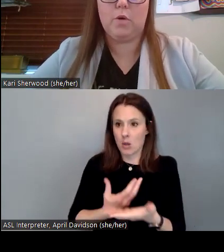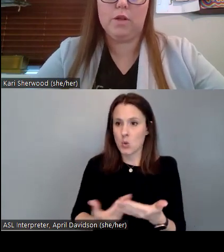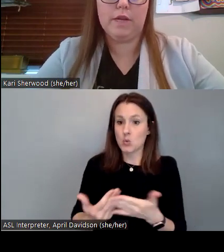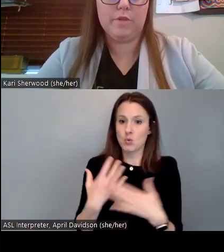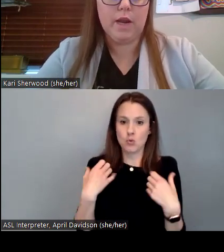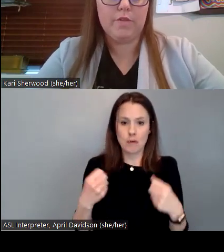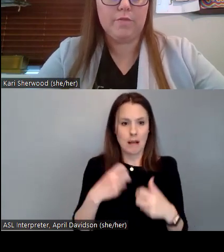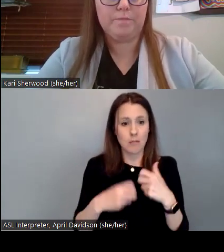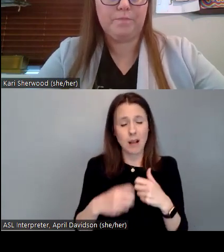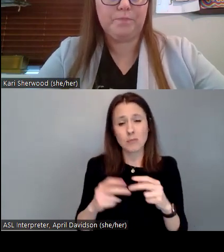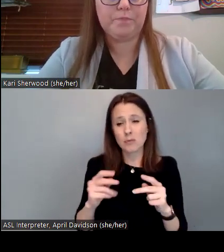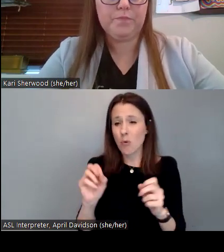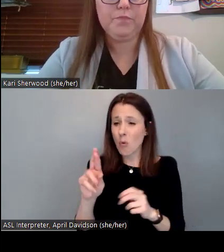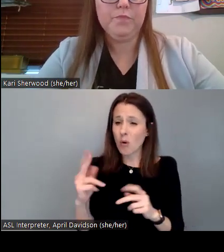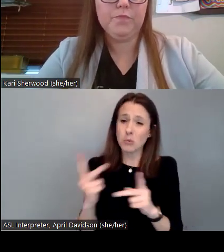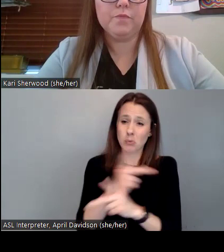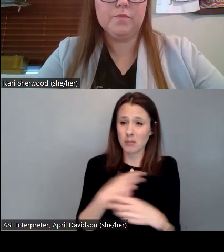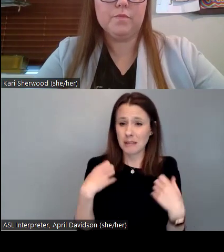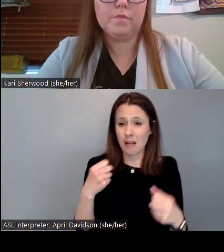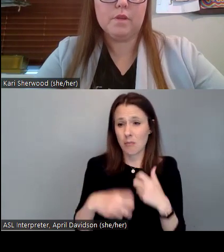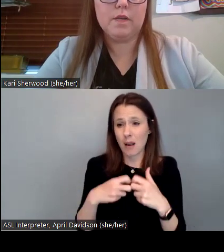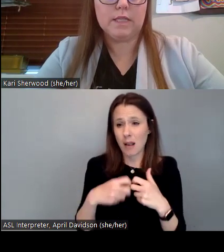quality of life.